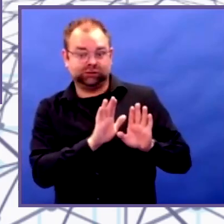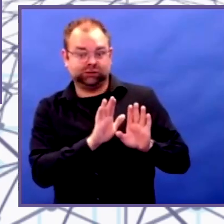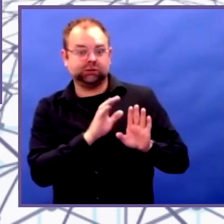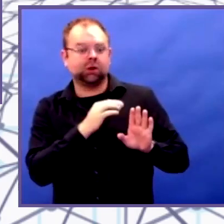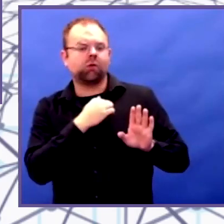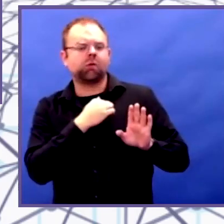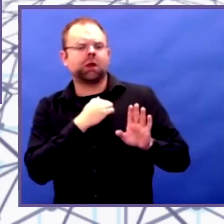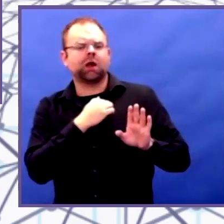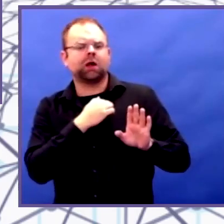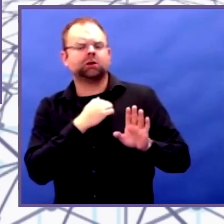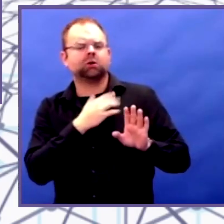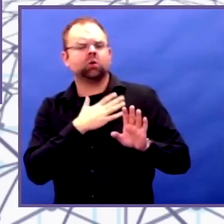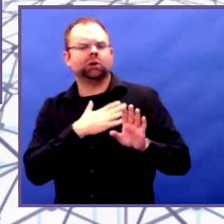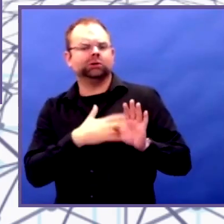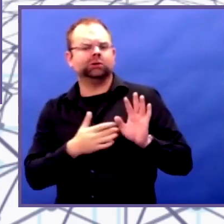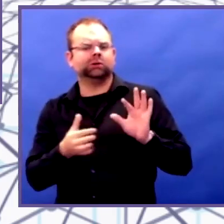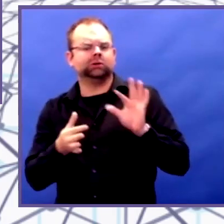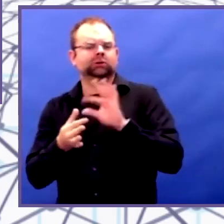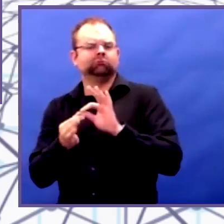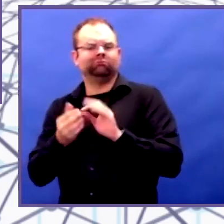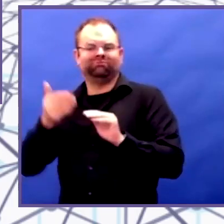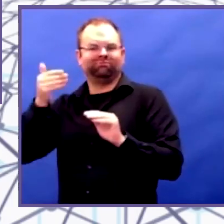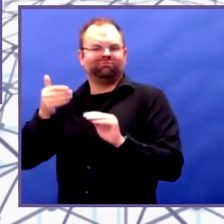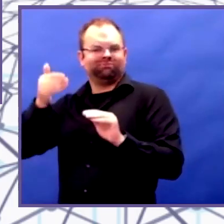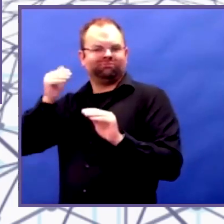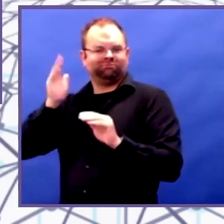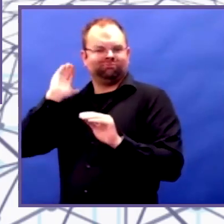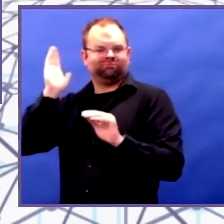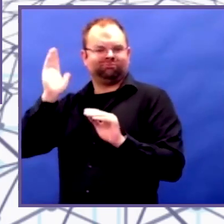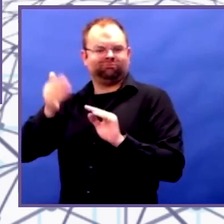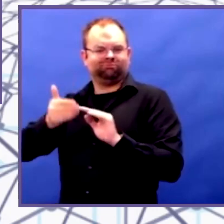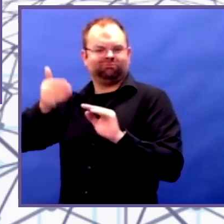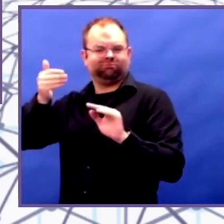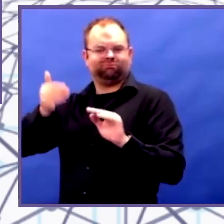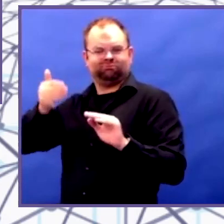ample opportunity to learn his voice to this transformative discussion.